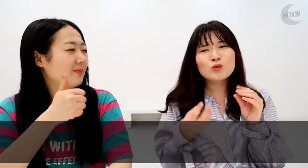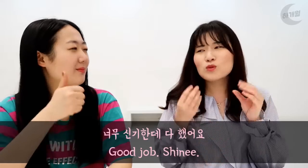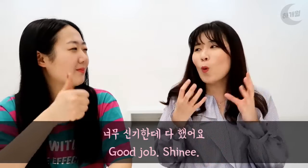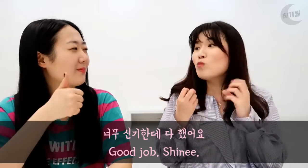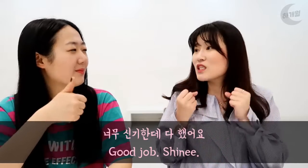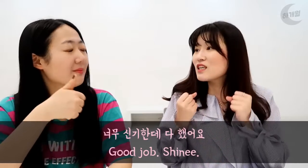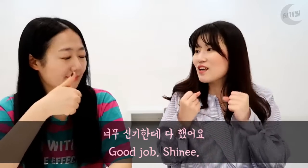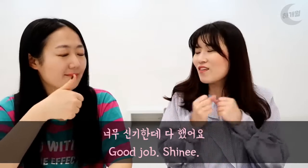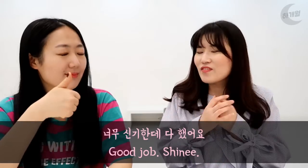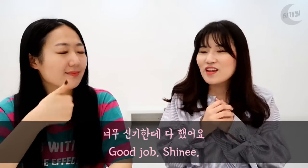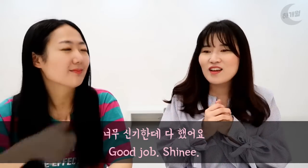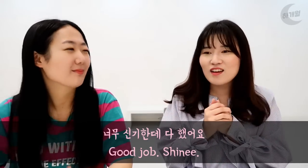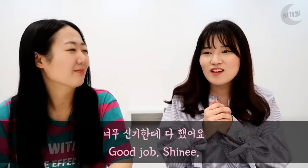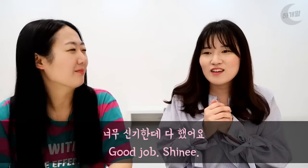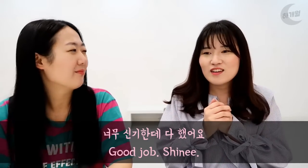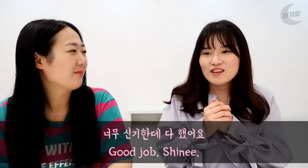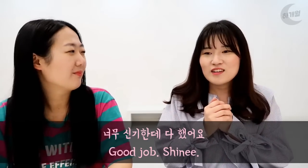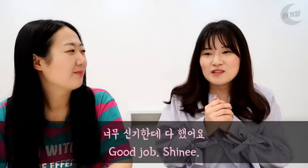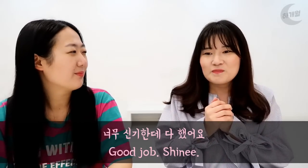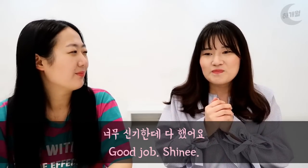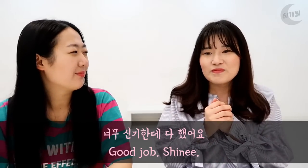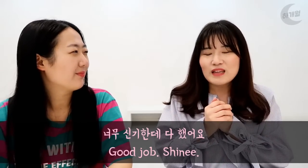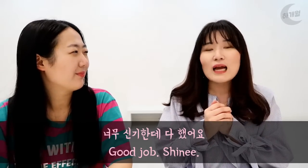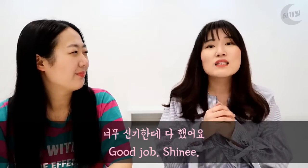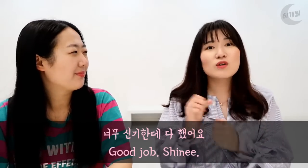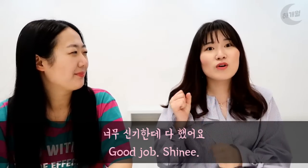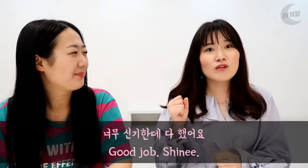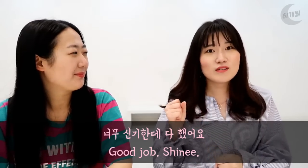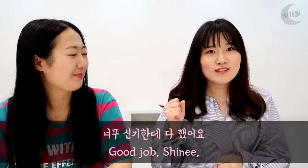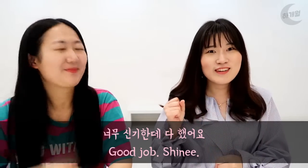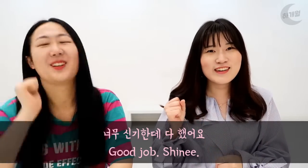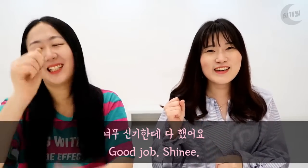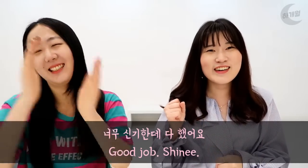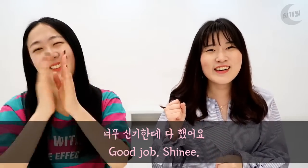Good job 샤방.